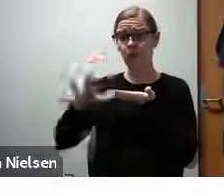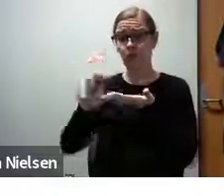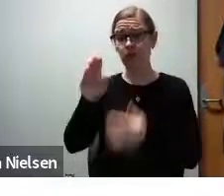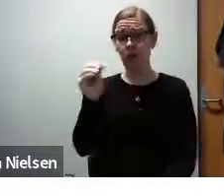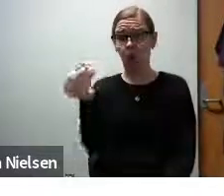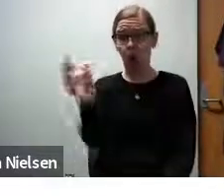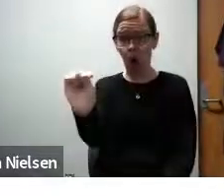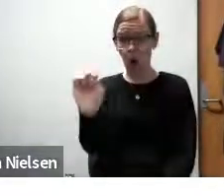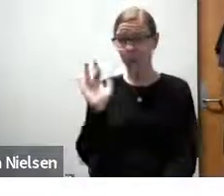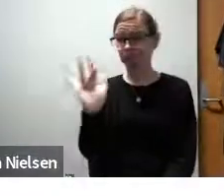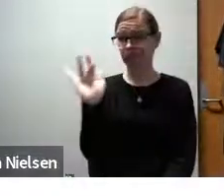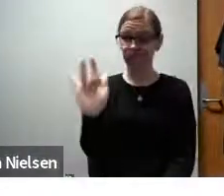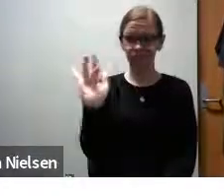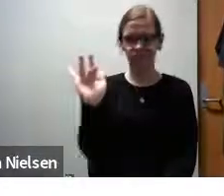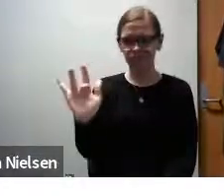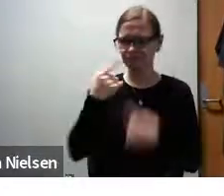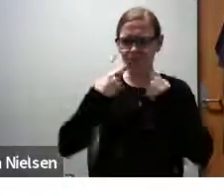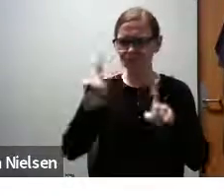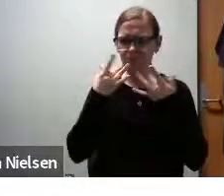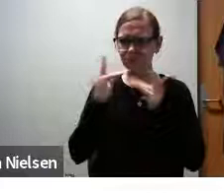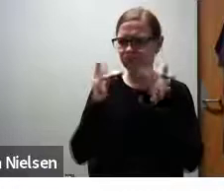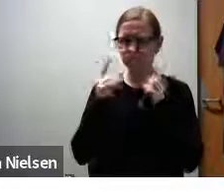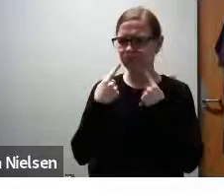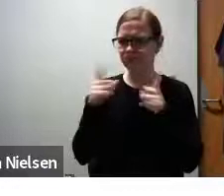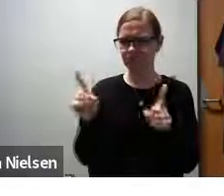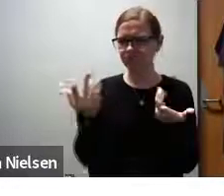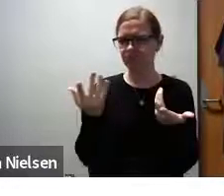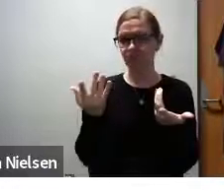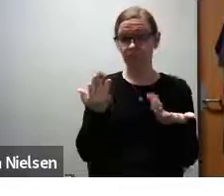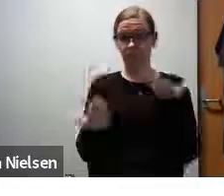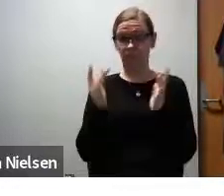Is there. Could it just be a connection issue, or is there some way that students are